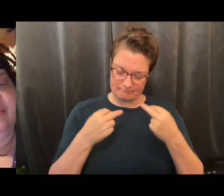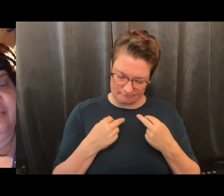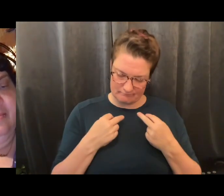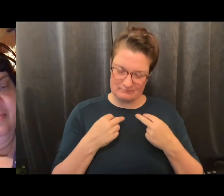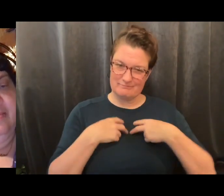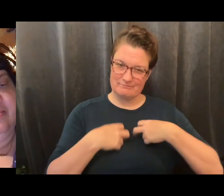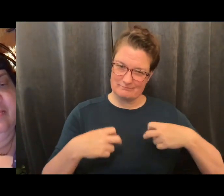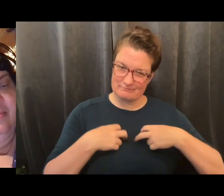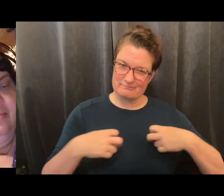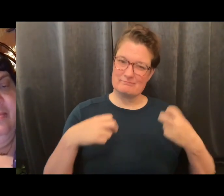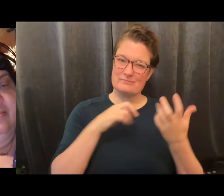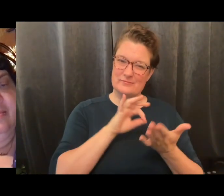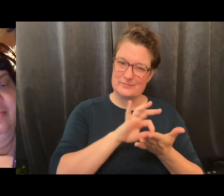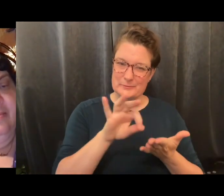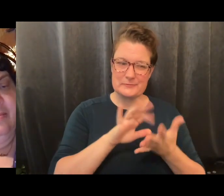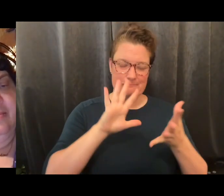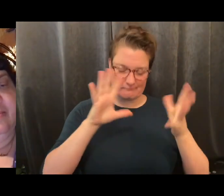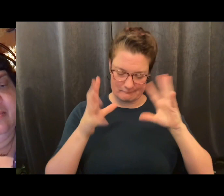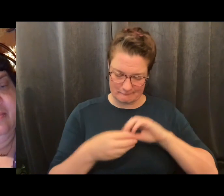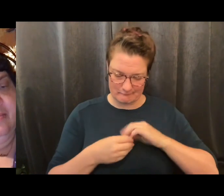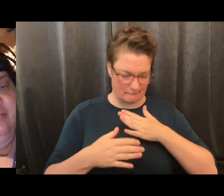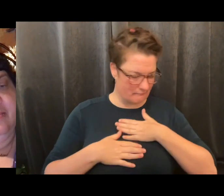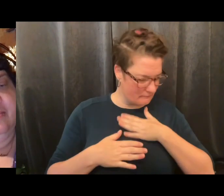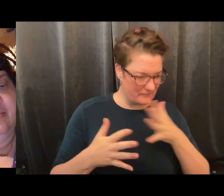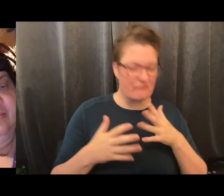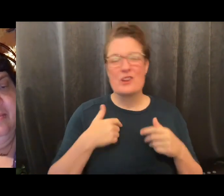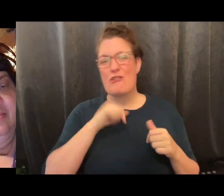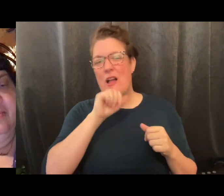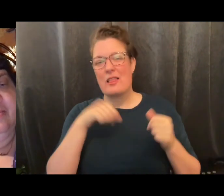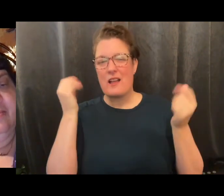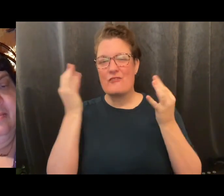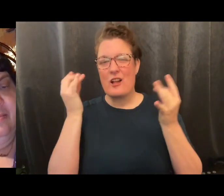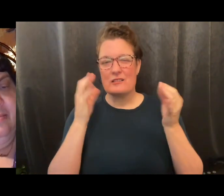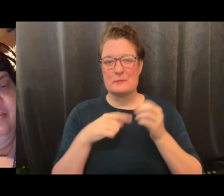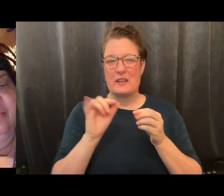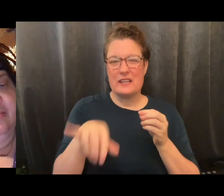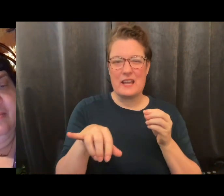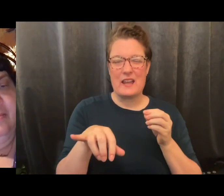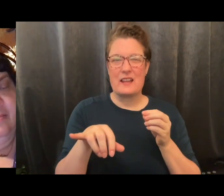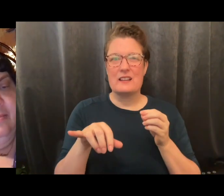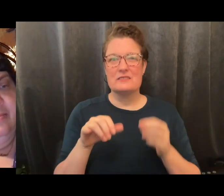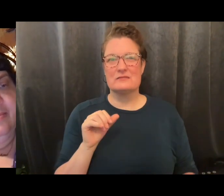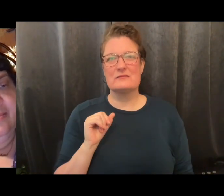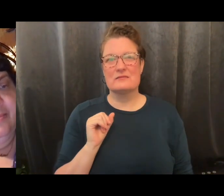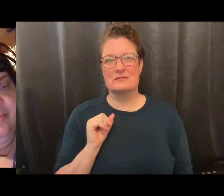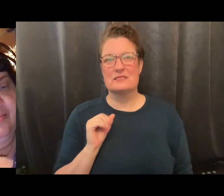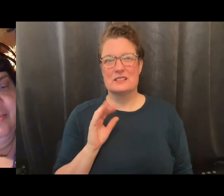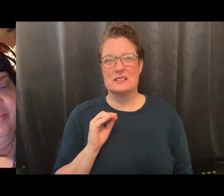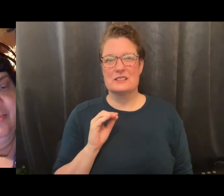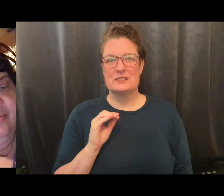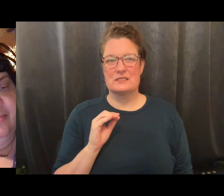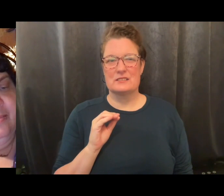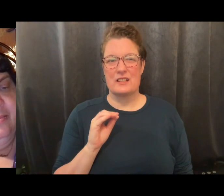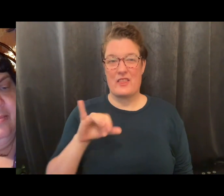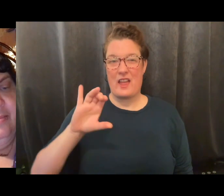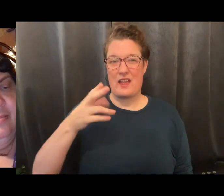So I loved contemplating that, so that's, Cheshbon Hanefesh, the soul accounting,